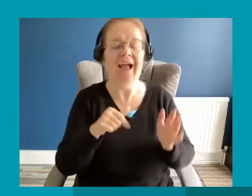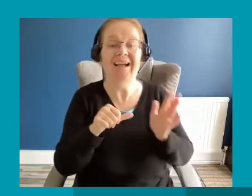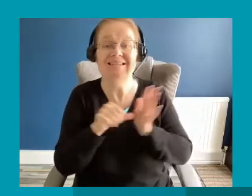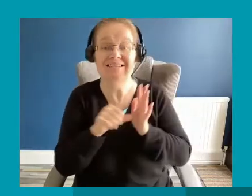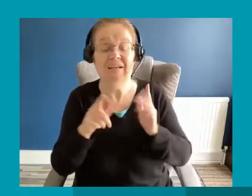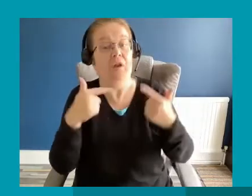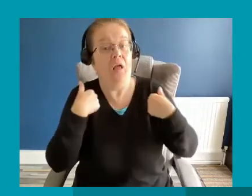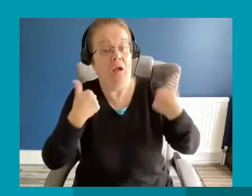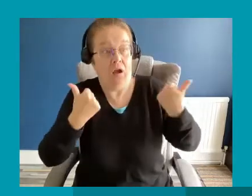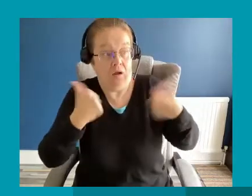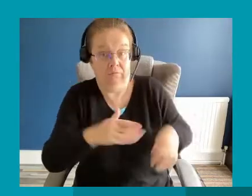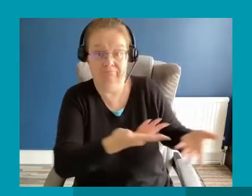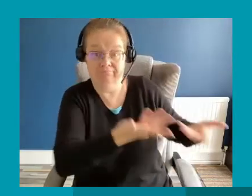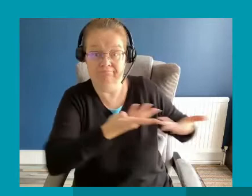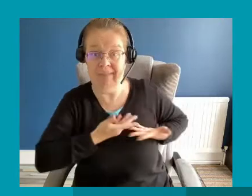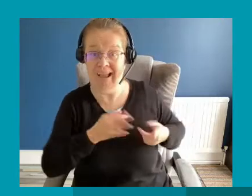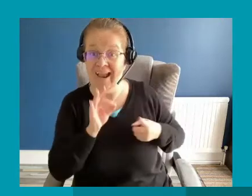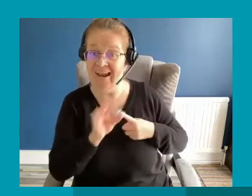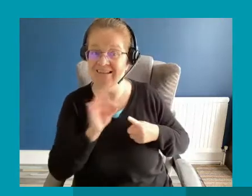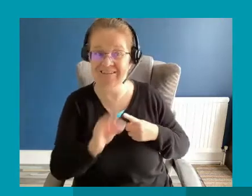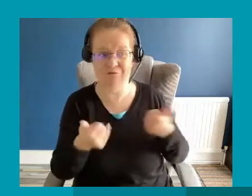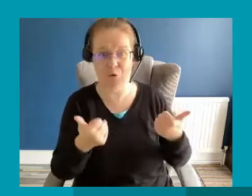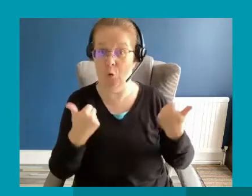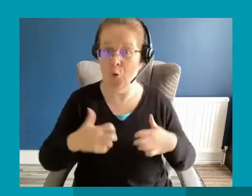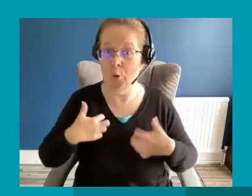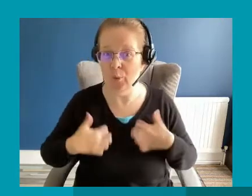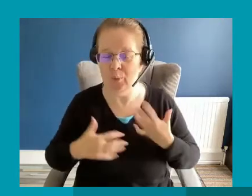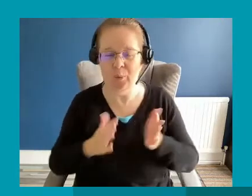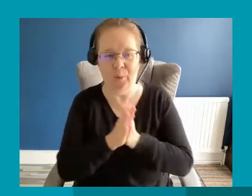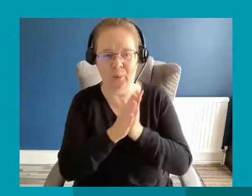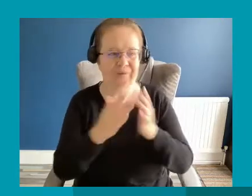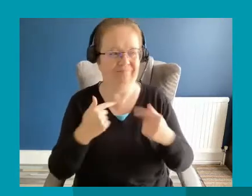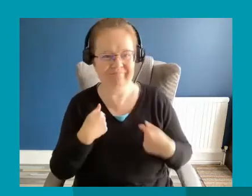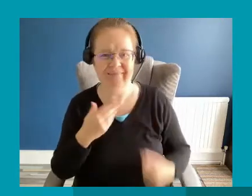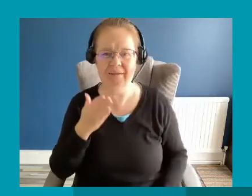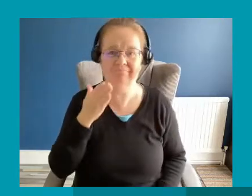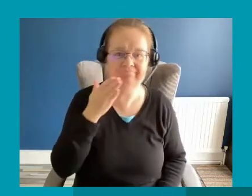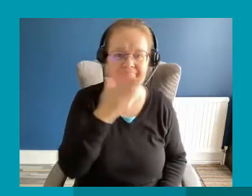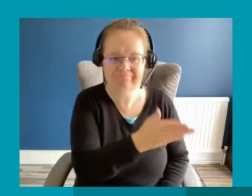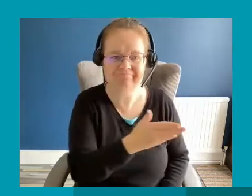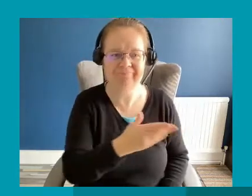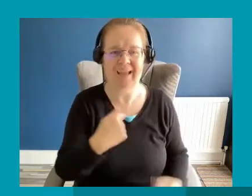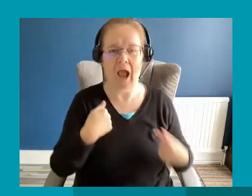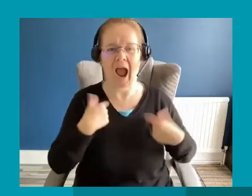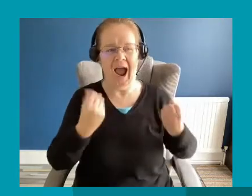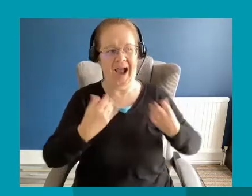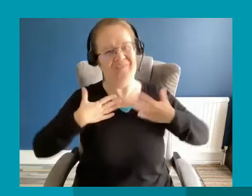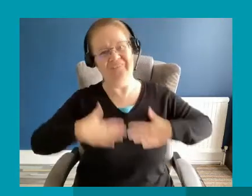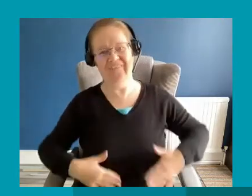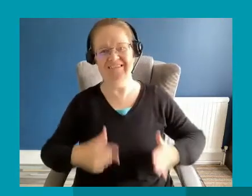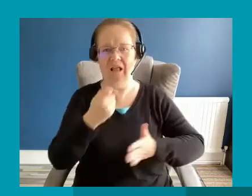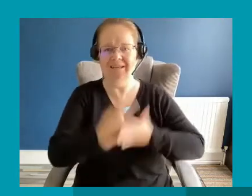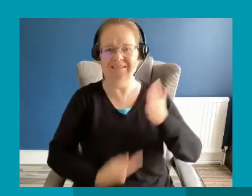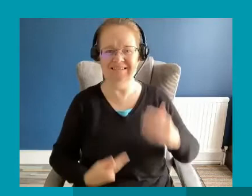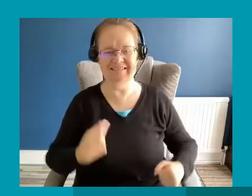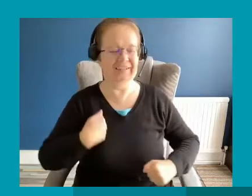interview which was really exciting. And I you know, obviously I have a physical disability so I come marching into this interview.